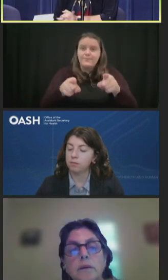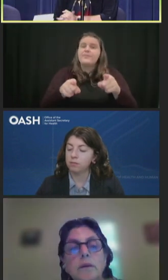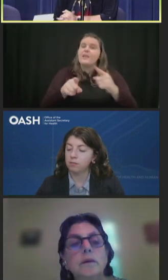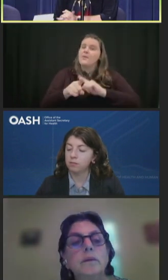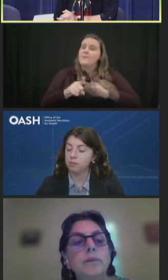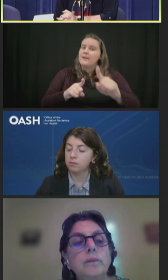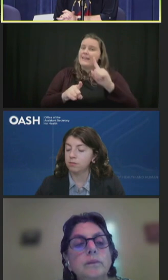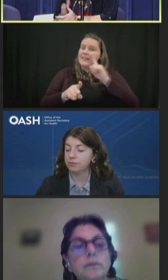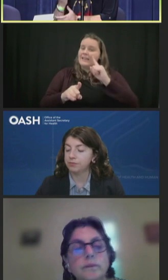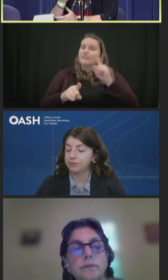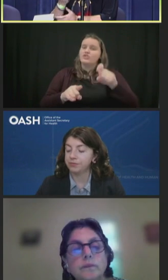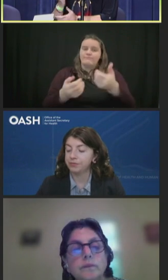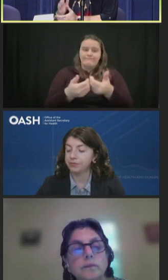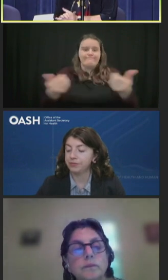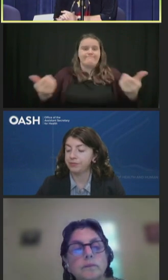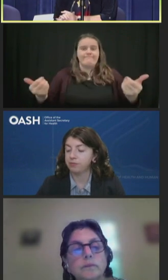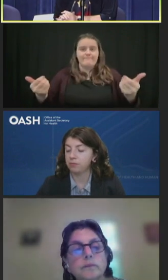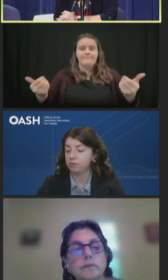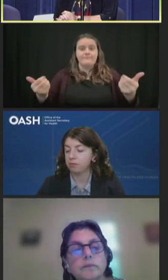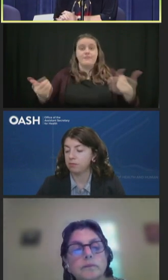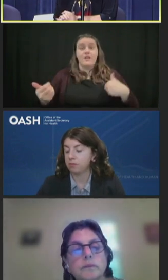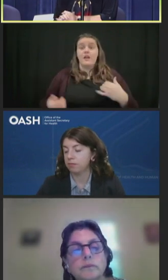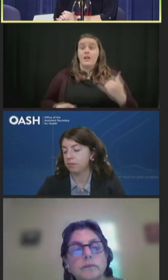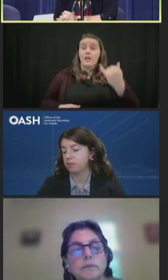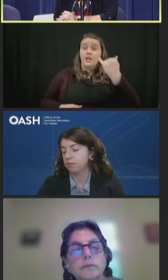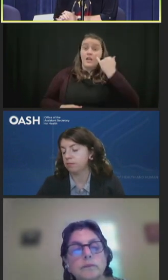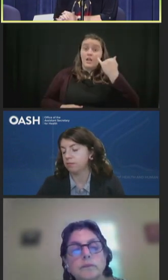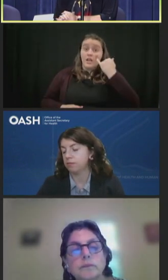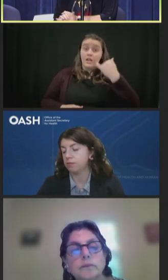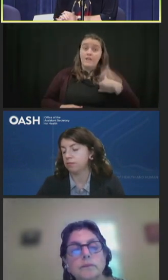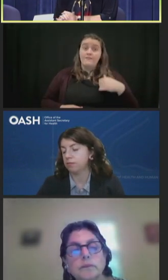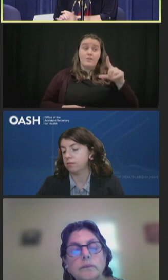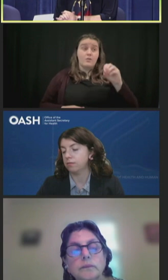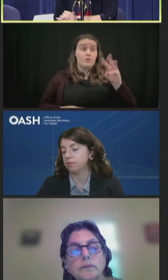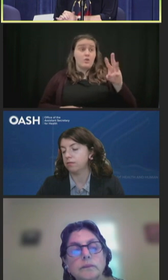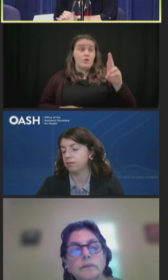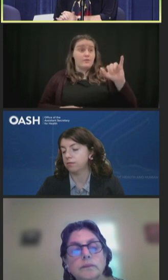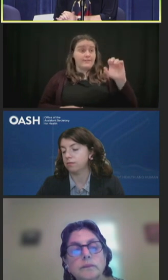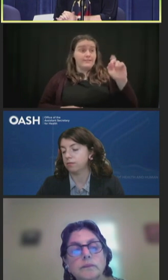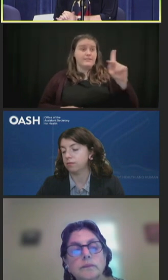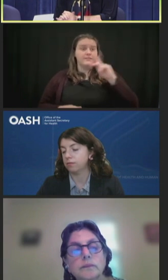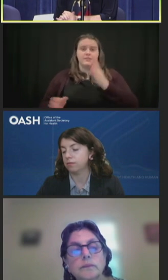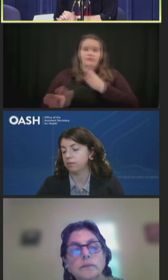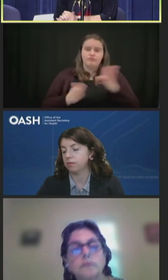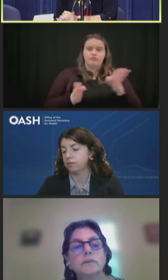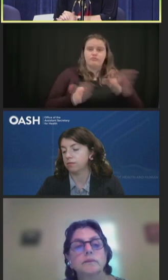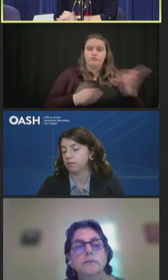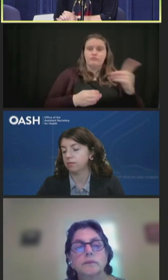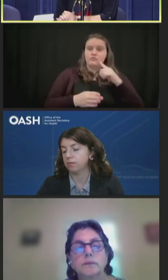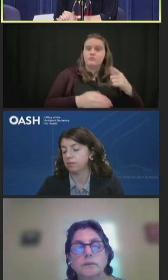low risk, if that becomes a recommendation of USPSTF, may be an important thing to consider.